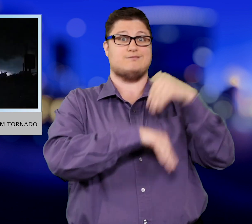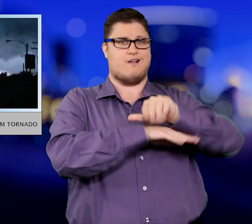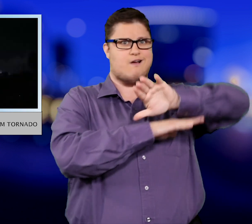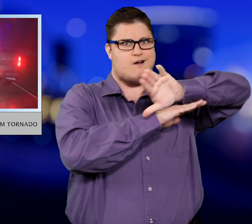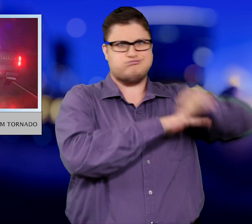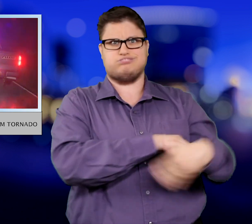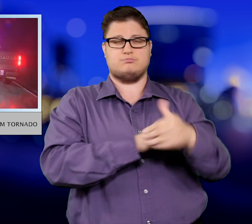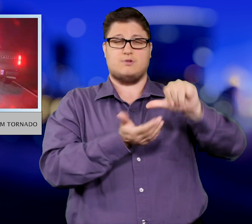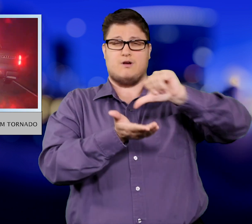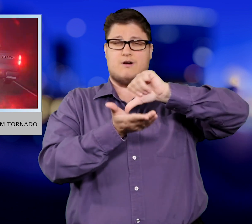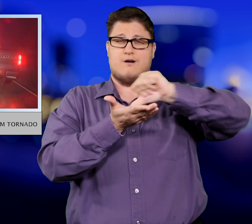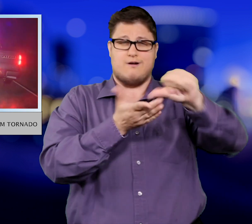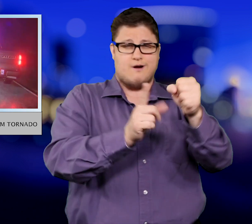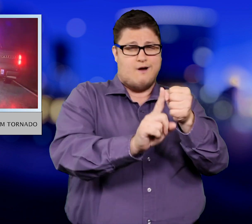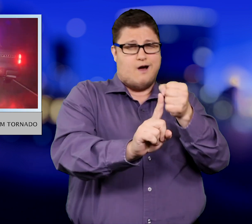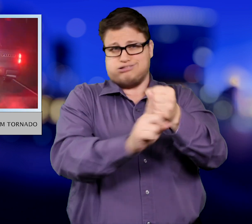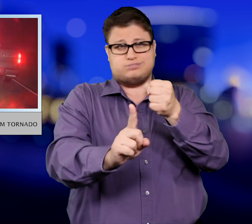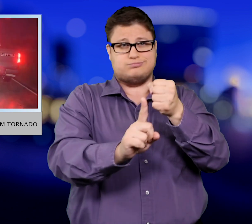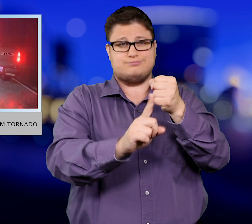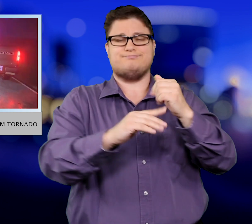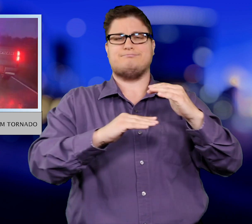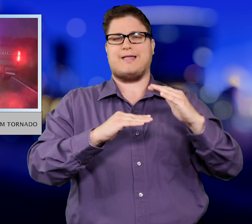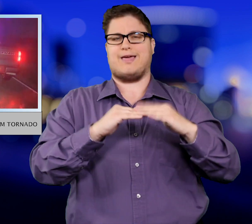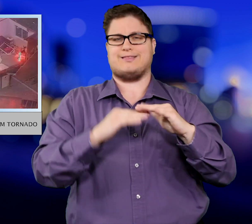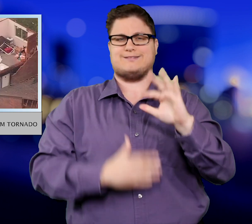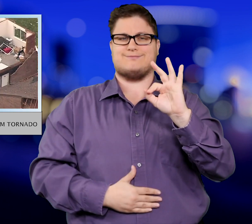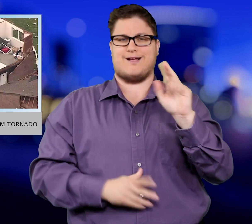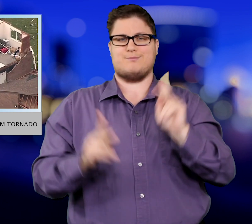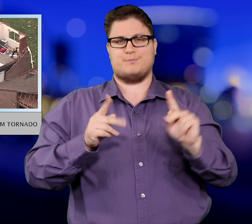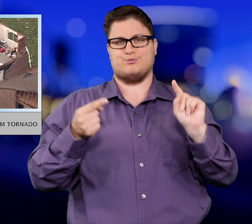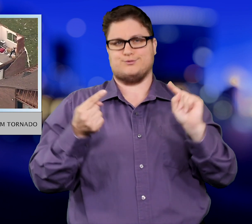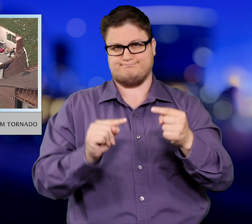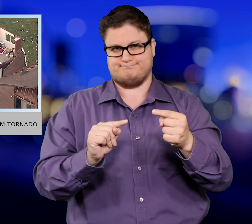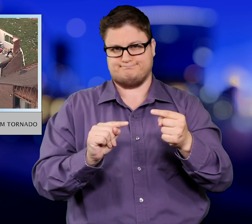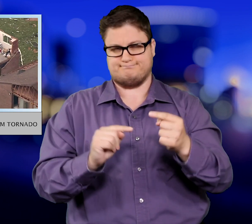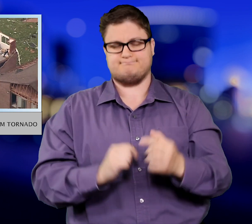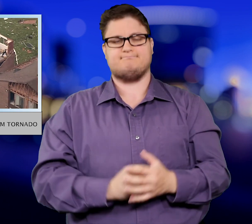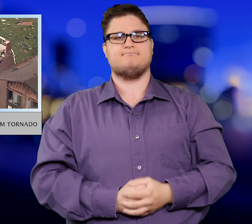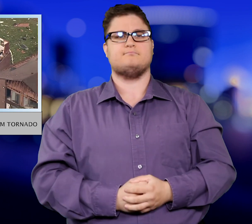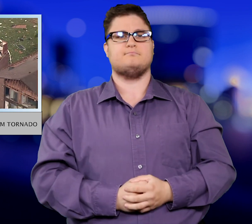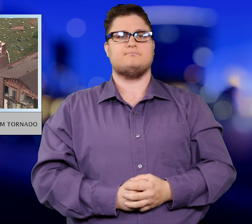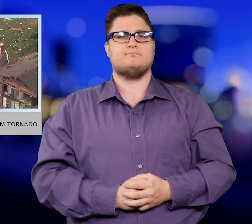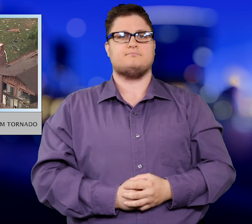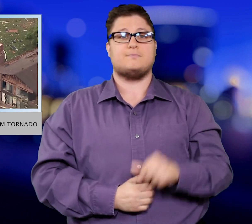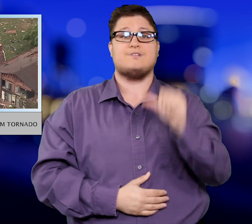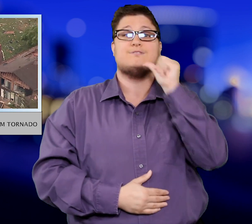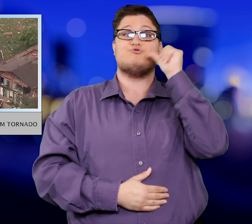overnight left at least nine people hurt.